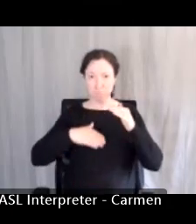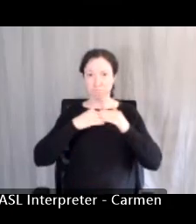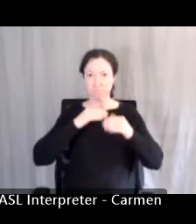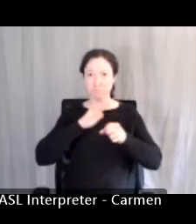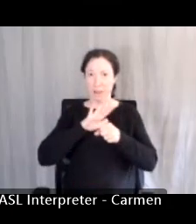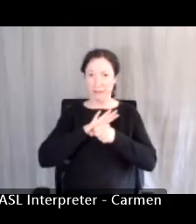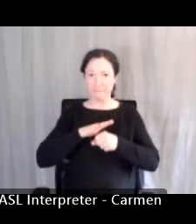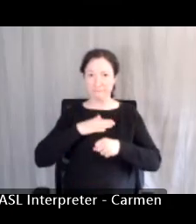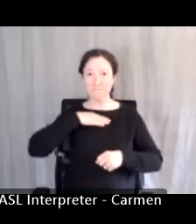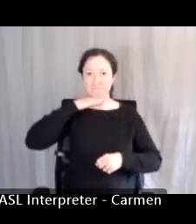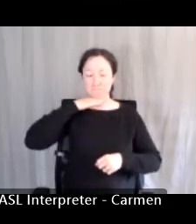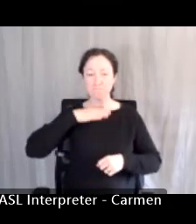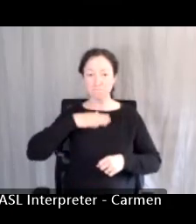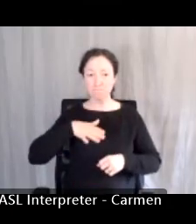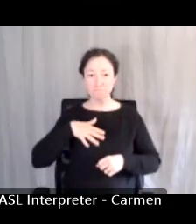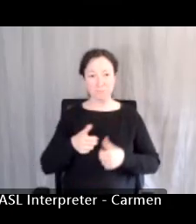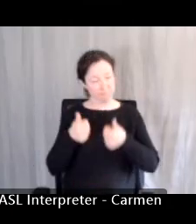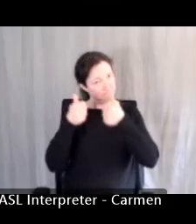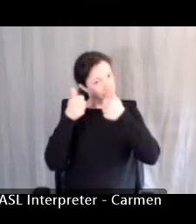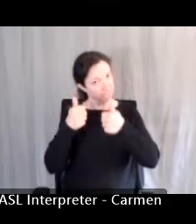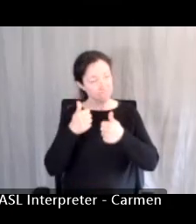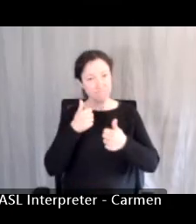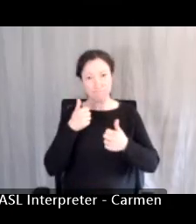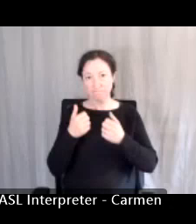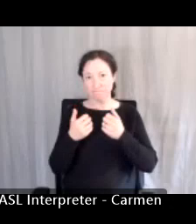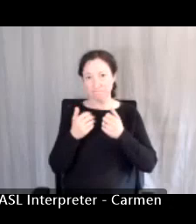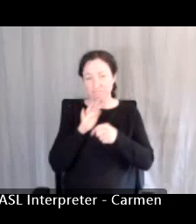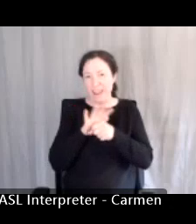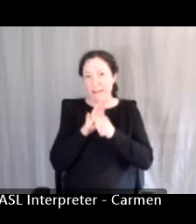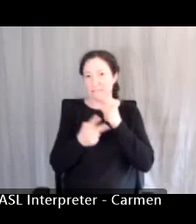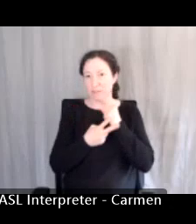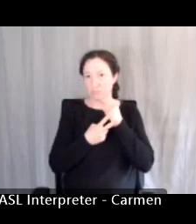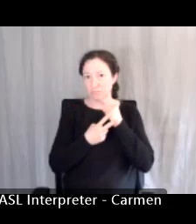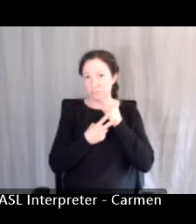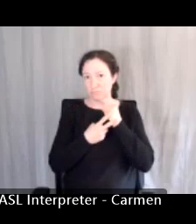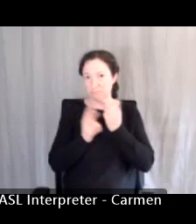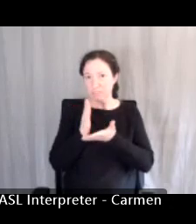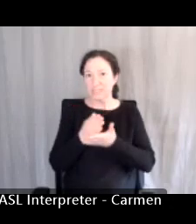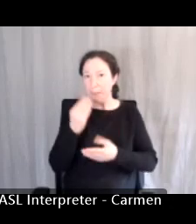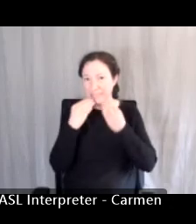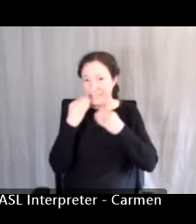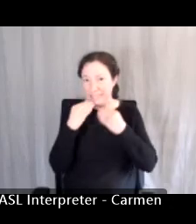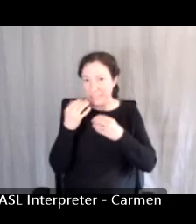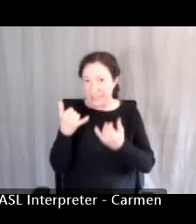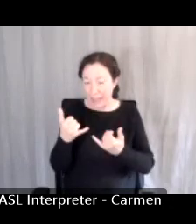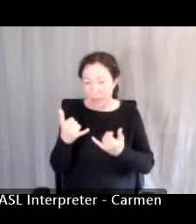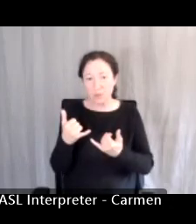to the body being like, we're good. We've got enough stores, you can quit eating now. And then serotonin serotonin's amazing